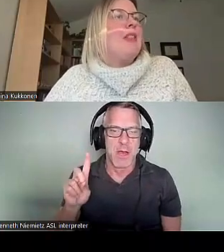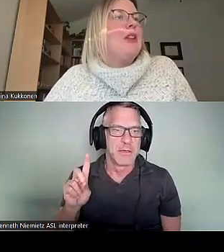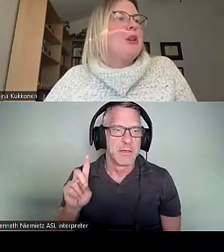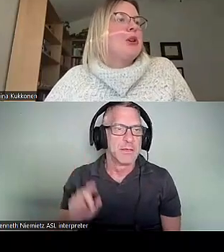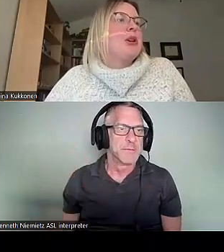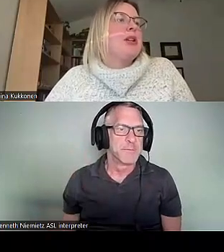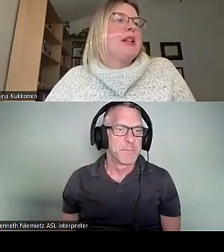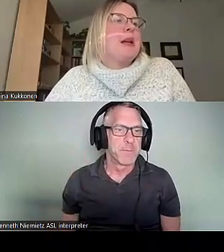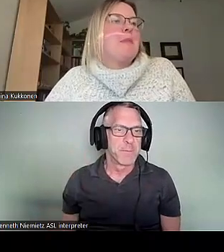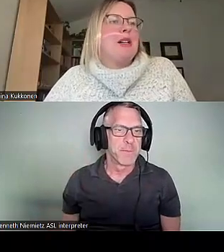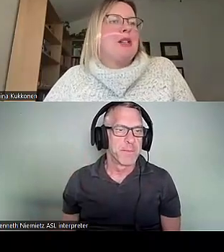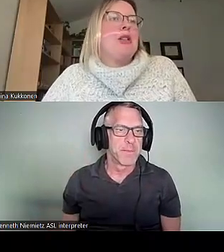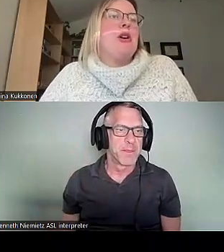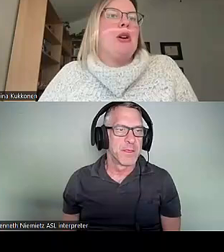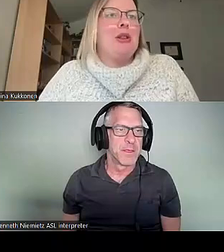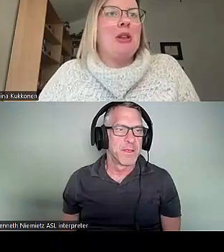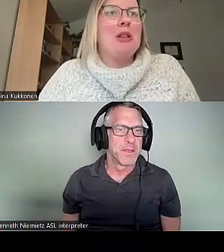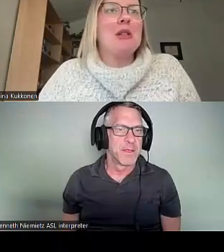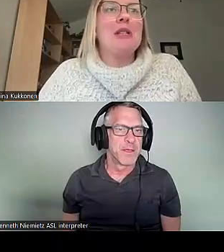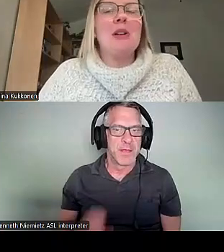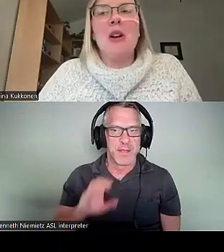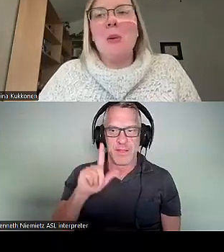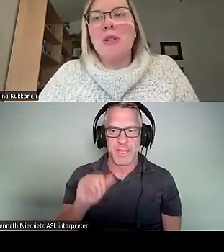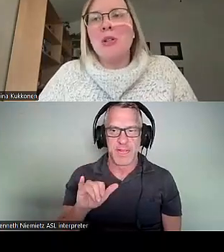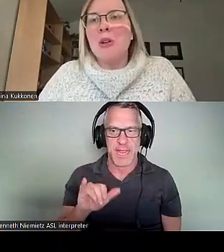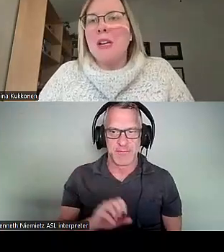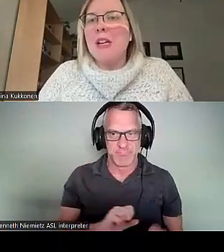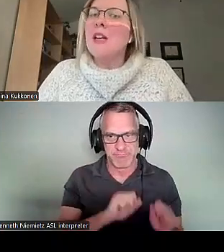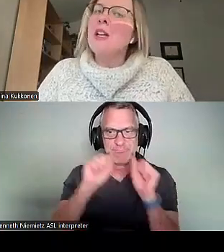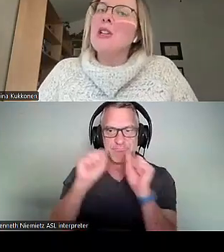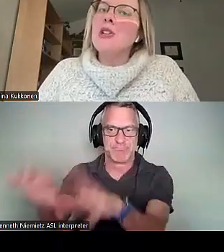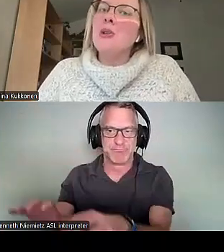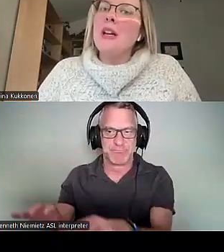And then returning the clay back to the earth. So we saw an opportunity to,